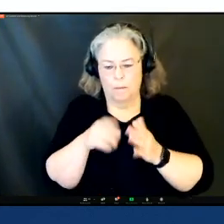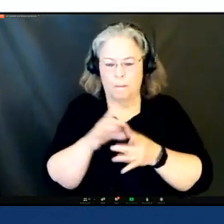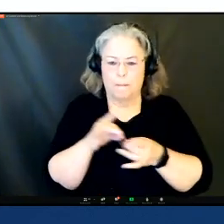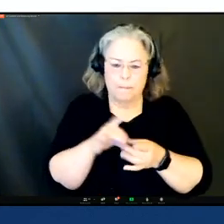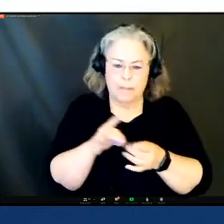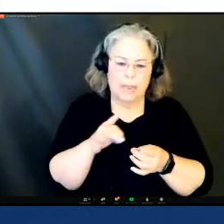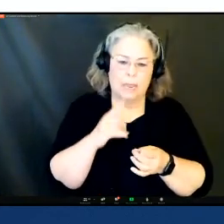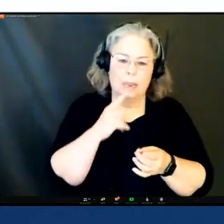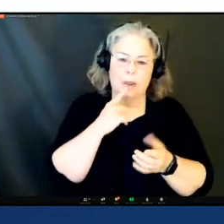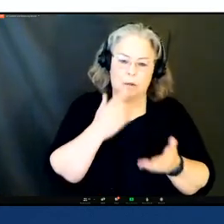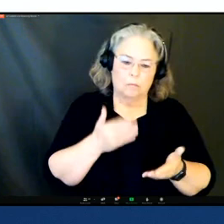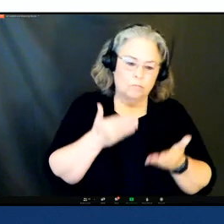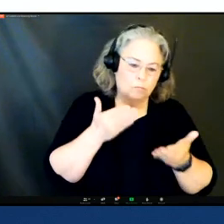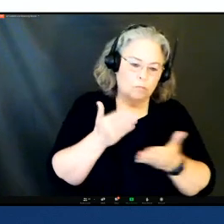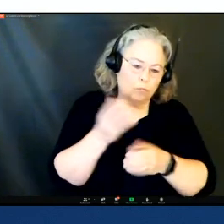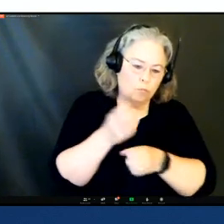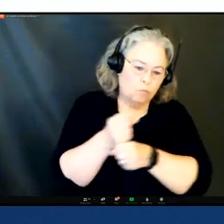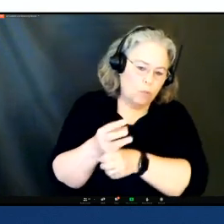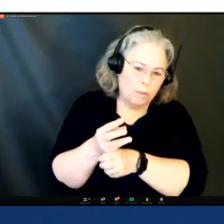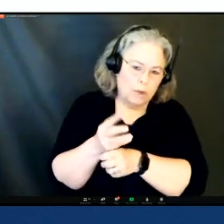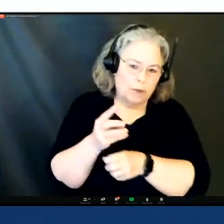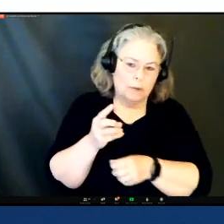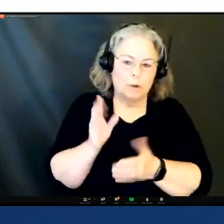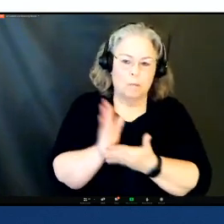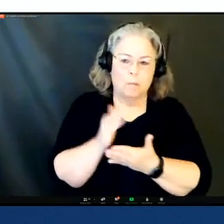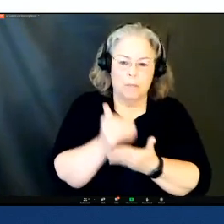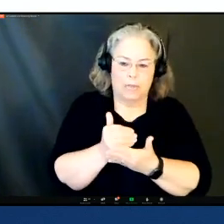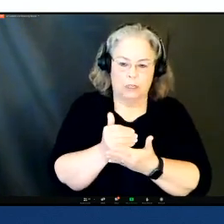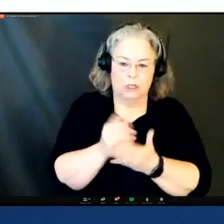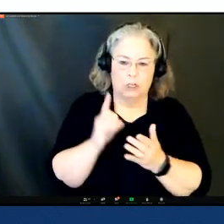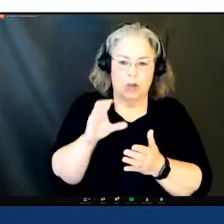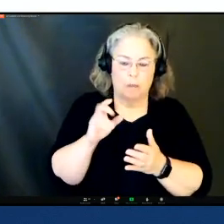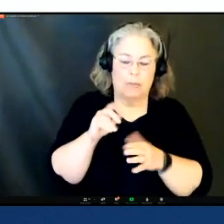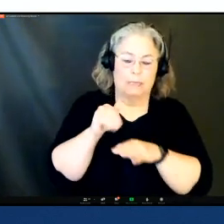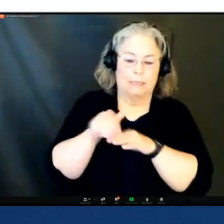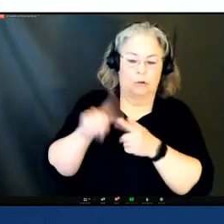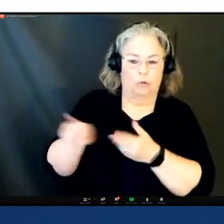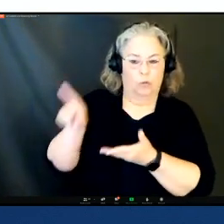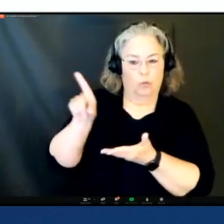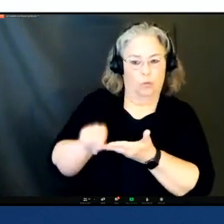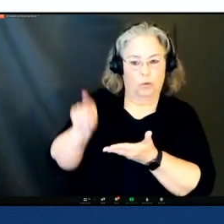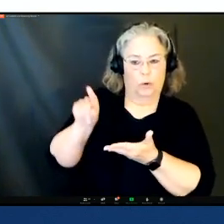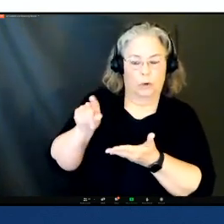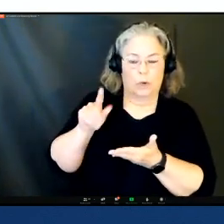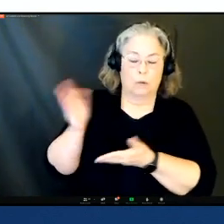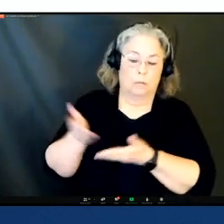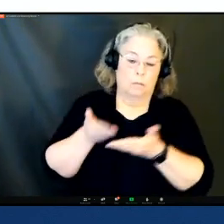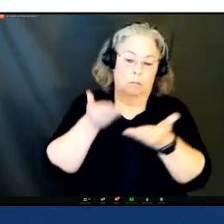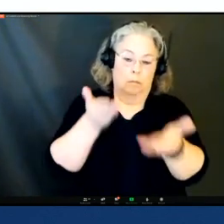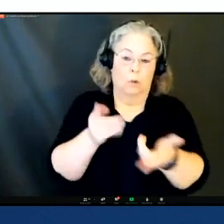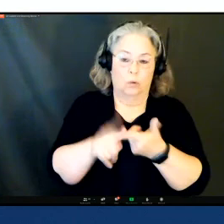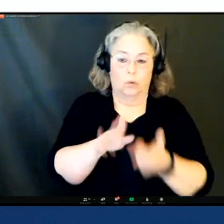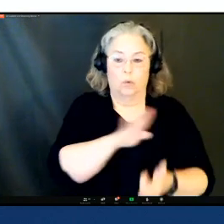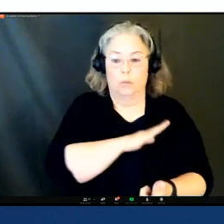recommended budget document and send it to the printer. The budget is provided to the board and released to the public at the very end of May.